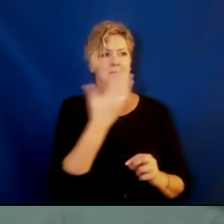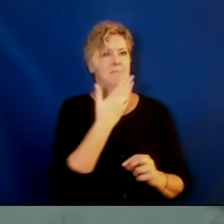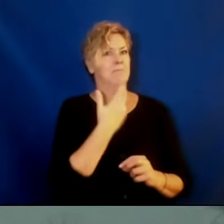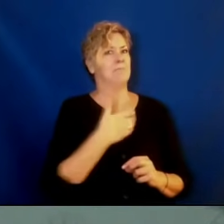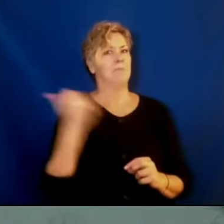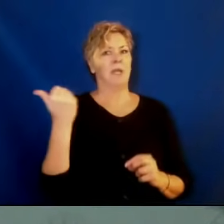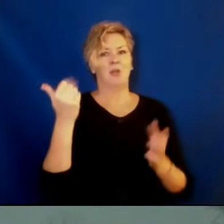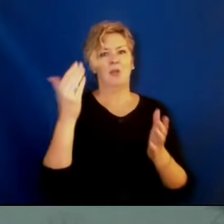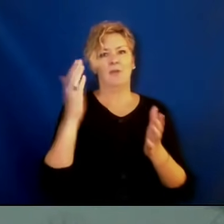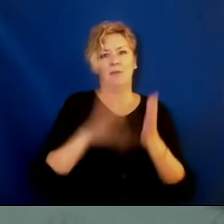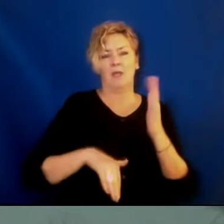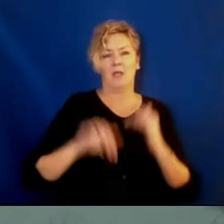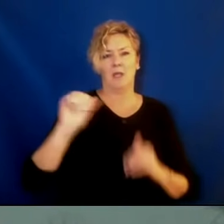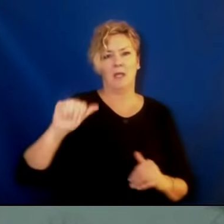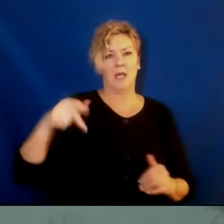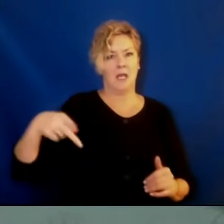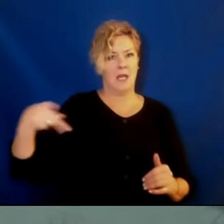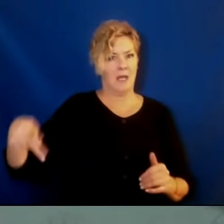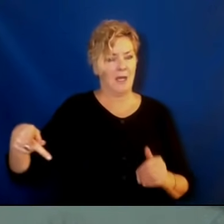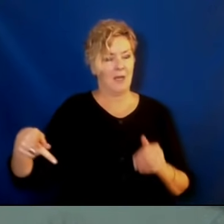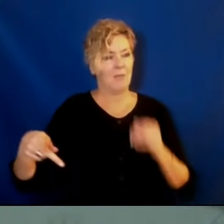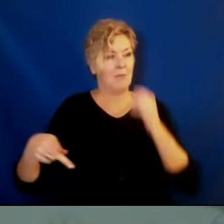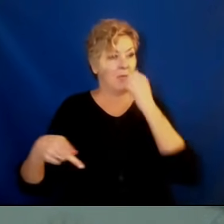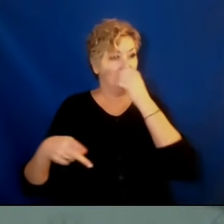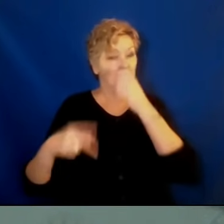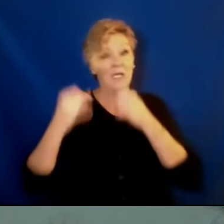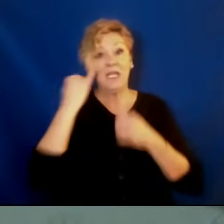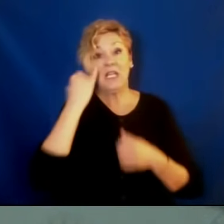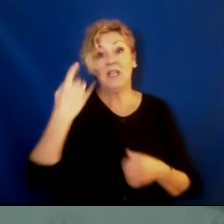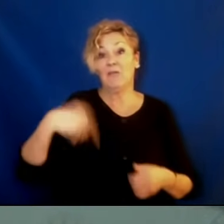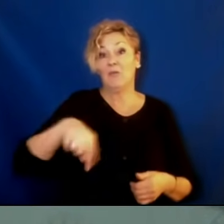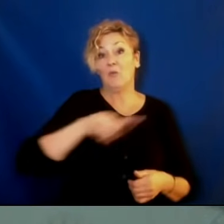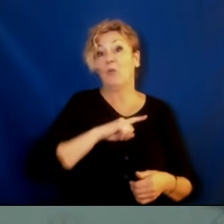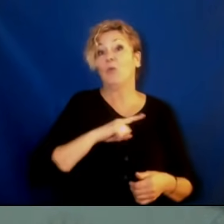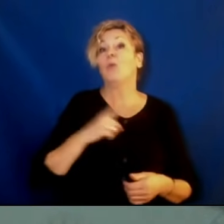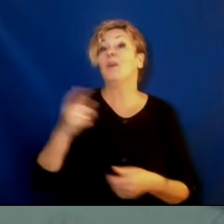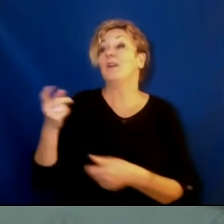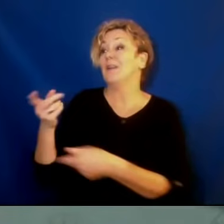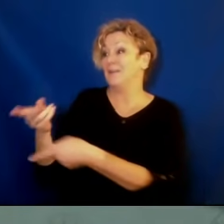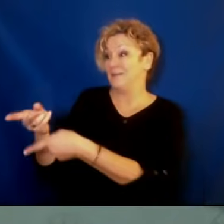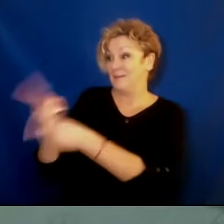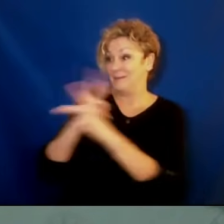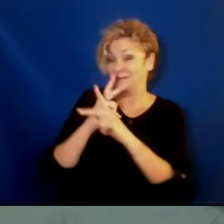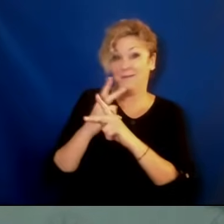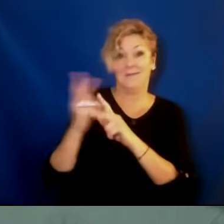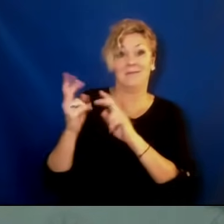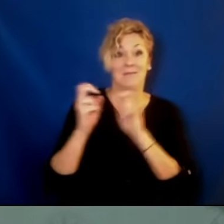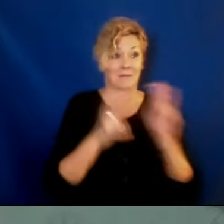to give the specific information that somebody who has been in contact with COVID-19